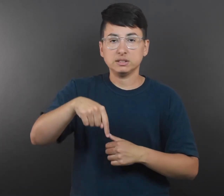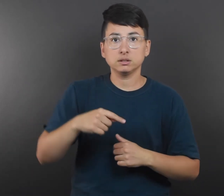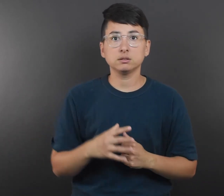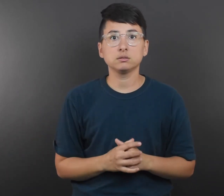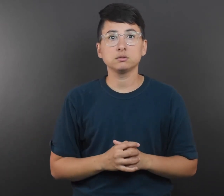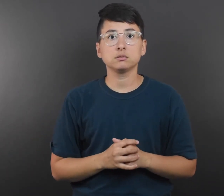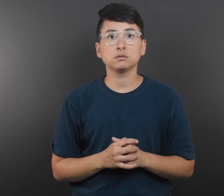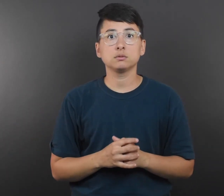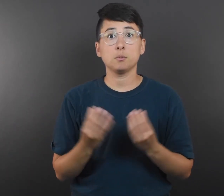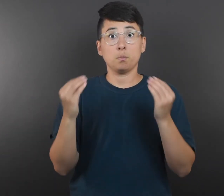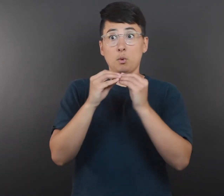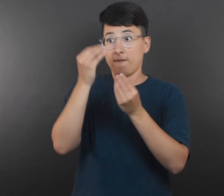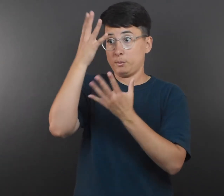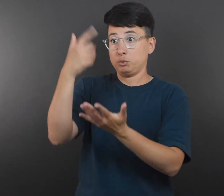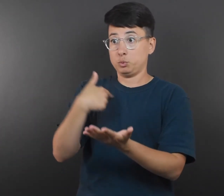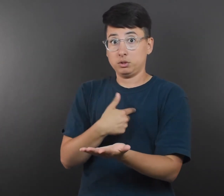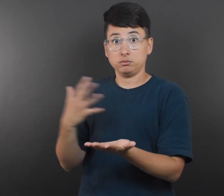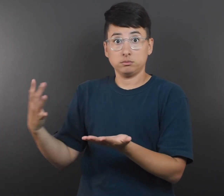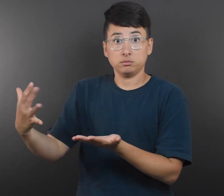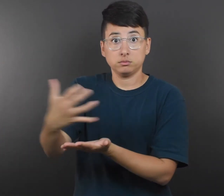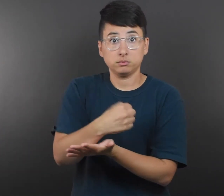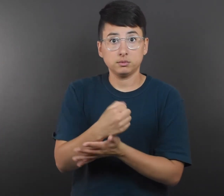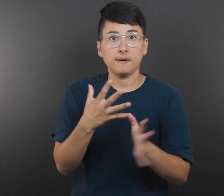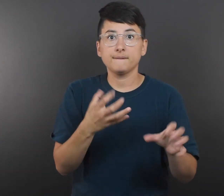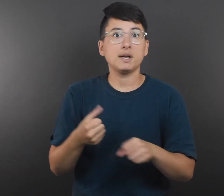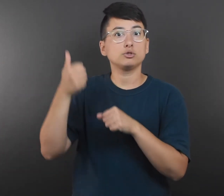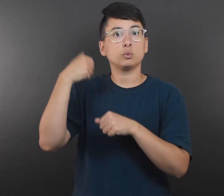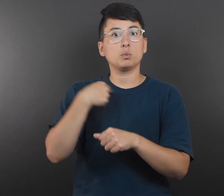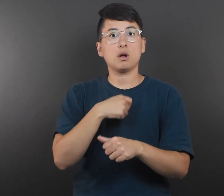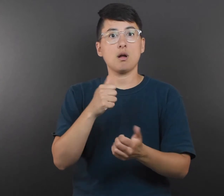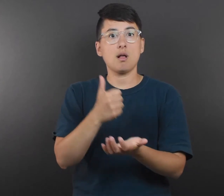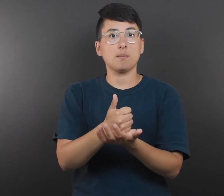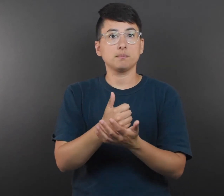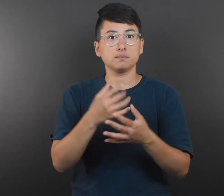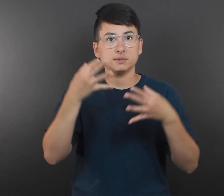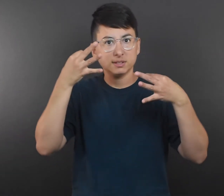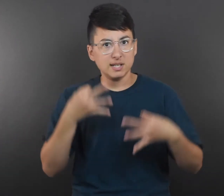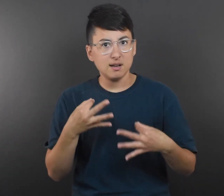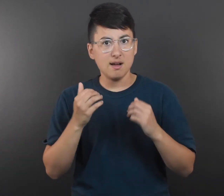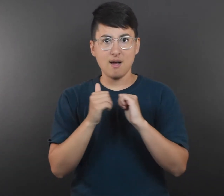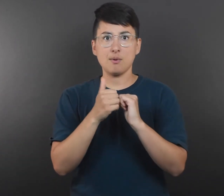information we can gather, the faster we can help determine how best to protect other children.”